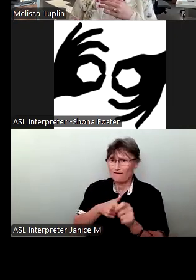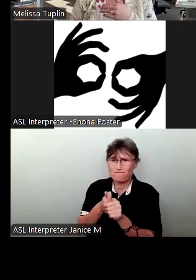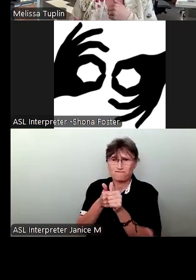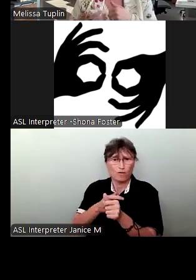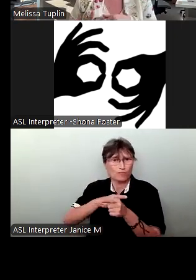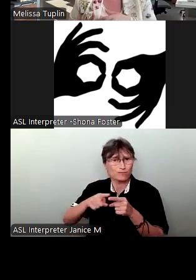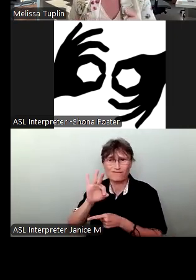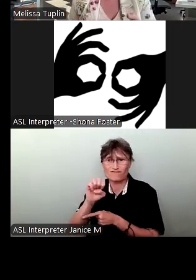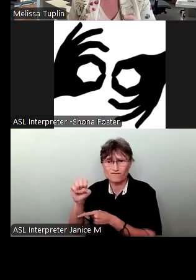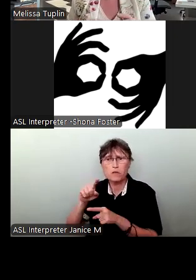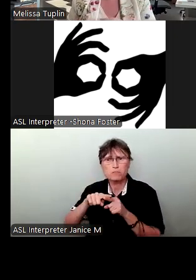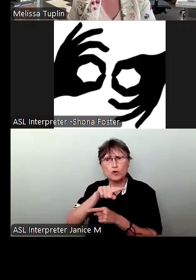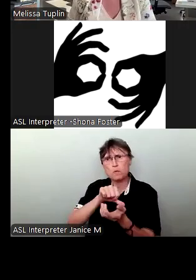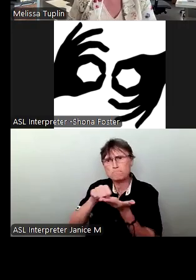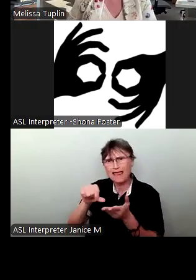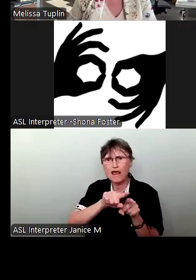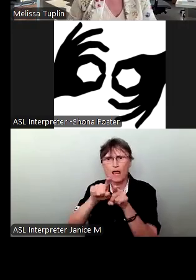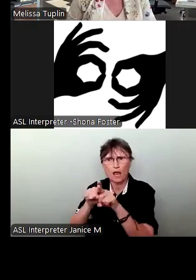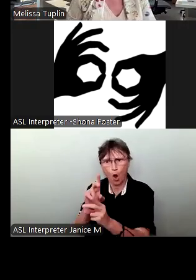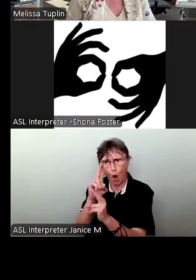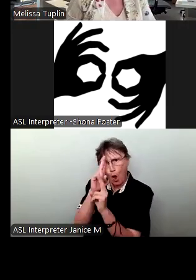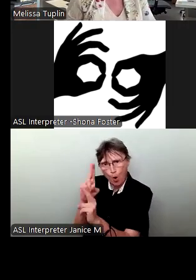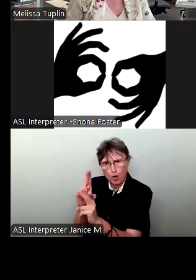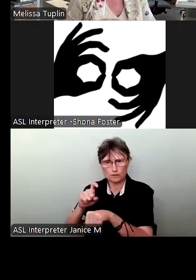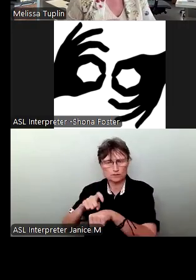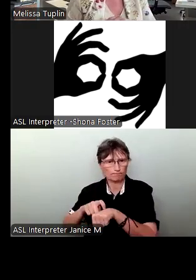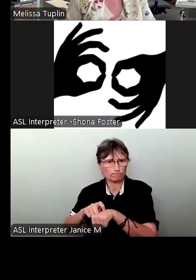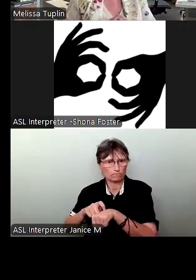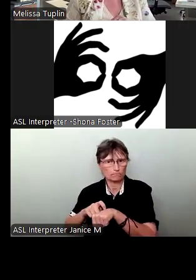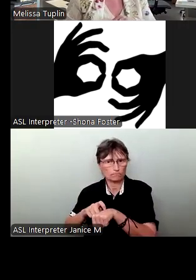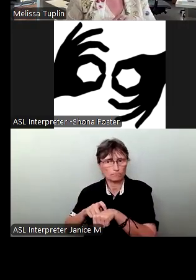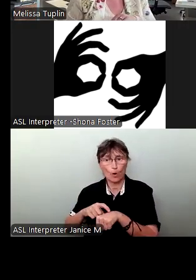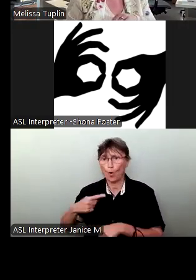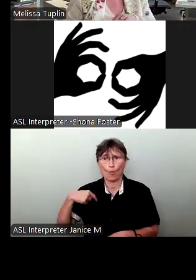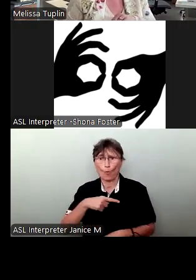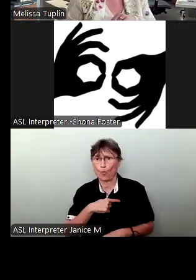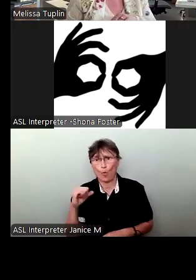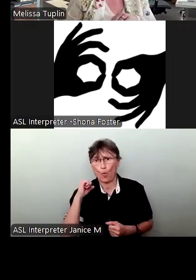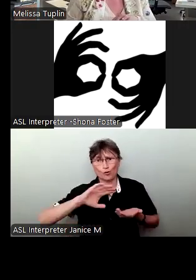paying artist honoraria, that does not automatically exclude you from this program.